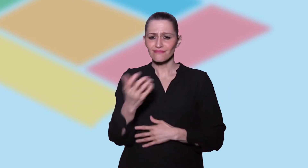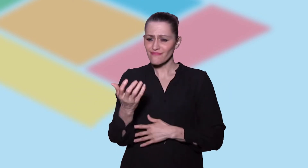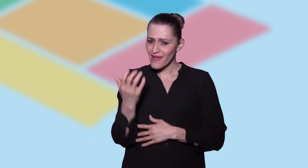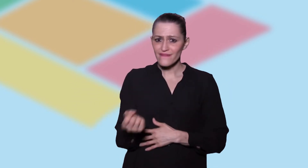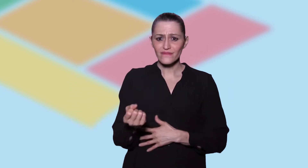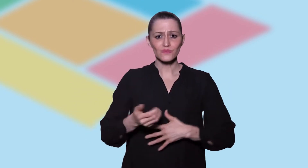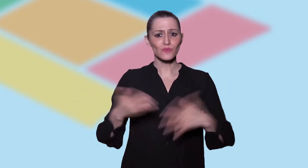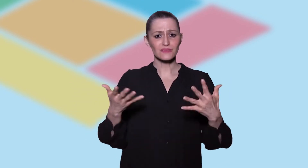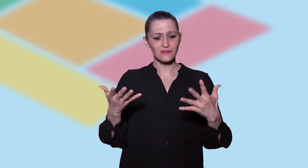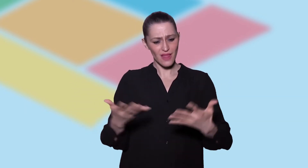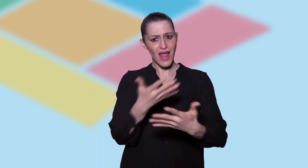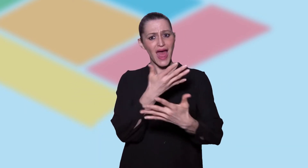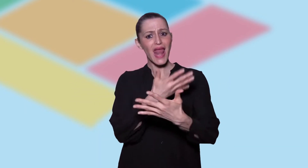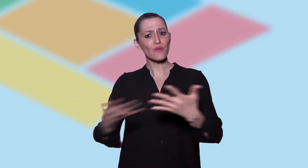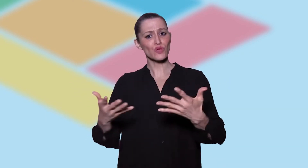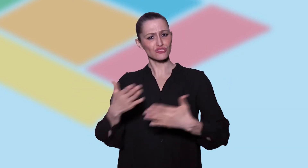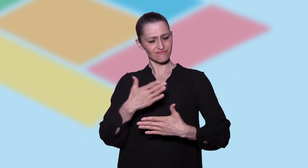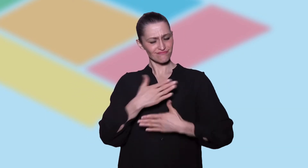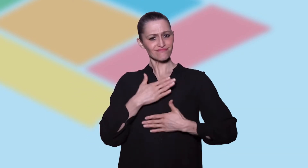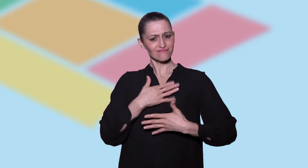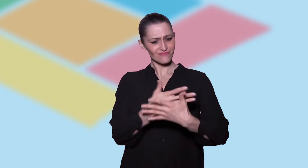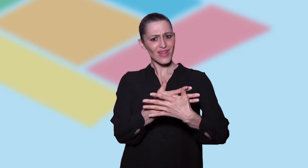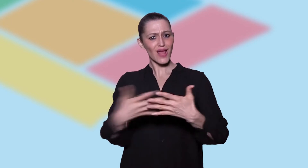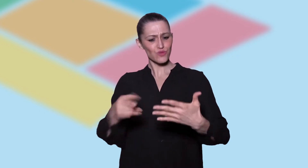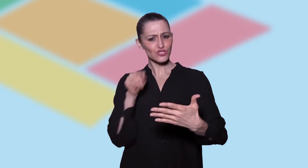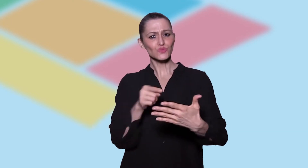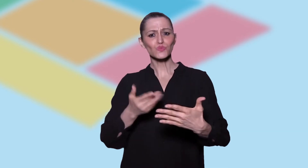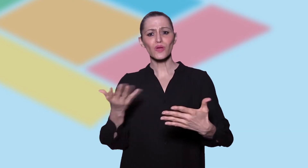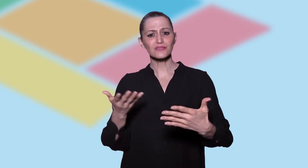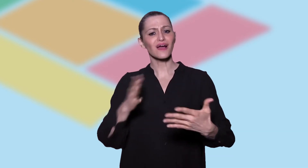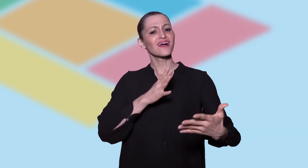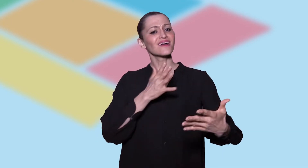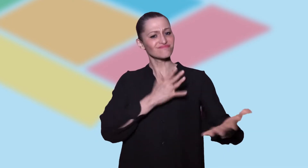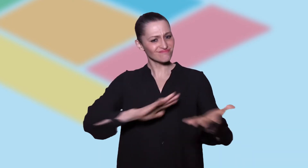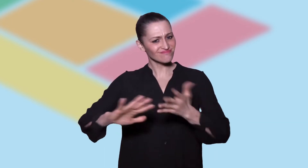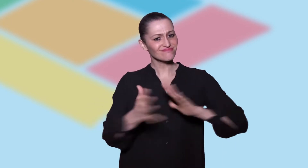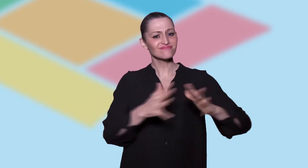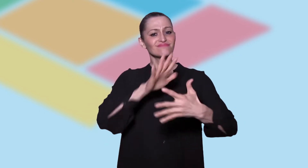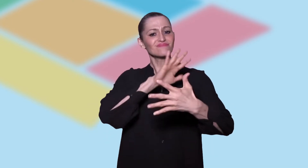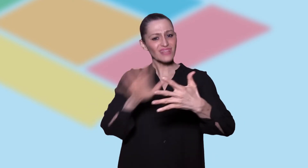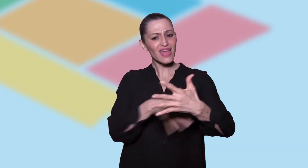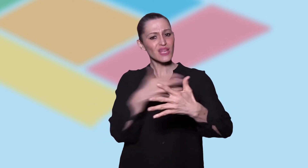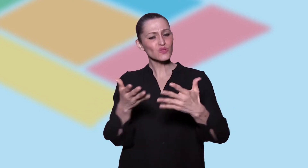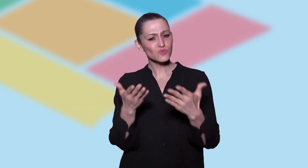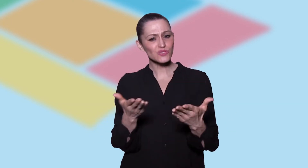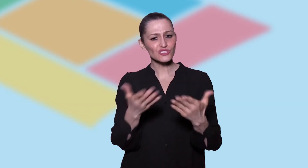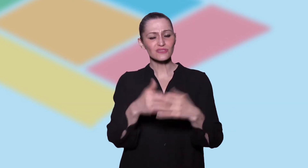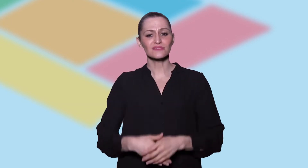We have a language of our own, Sign Language.